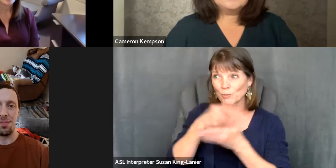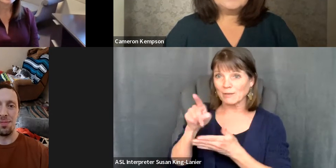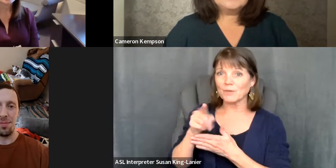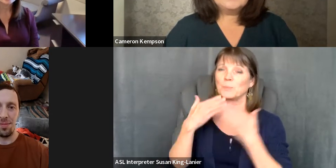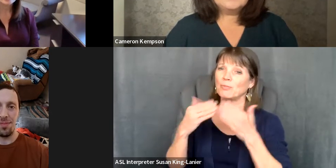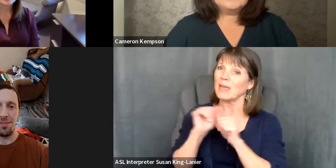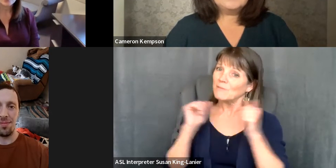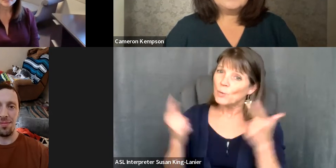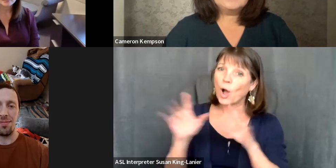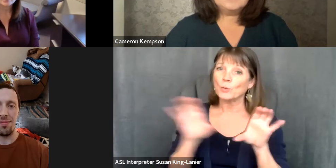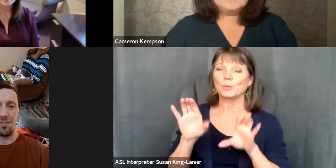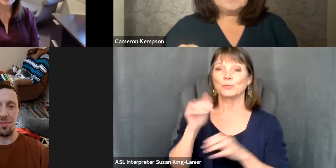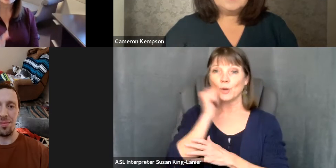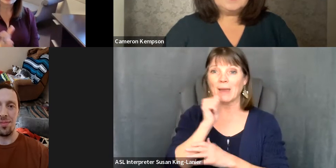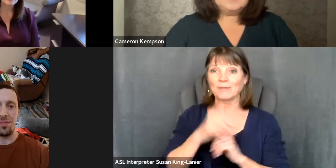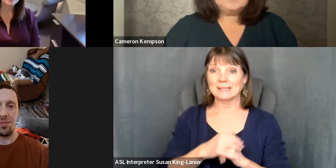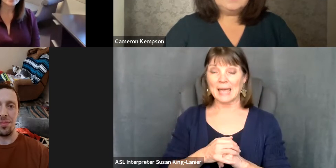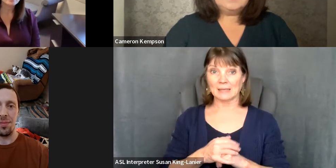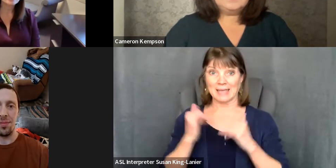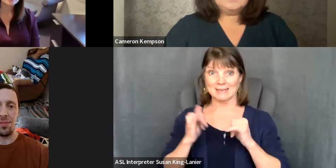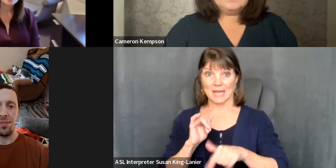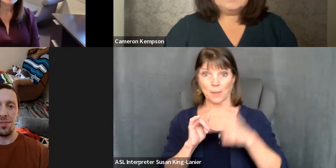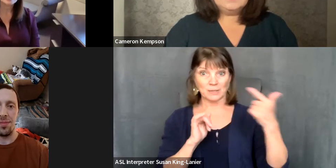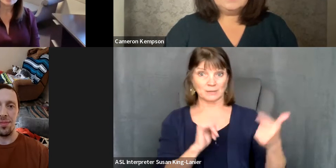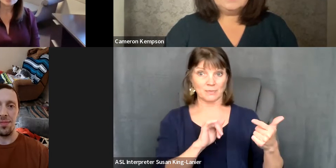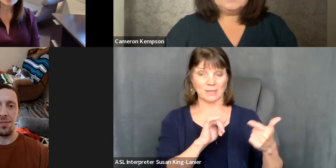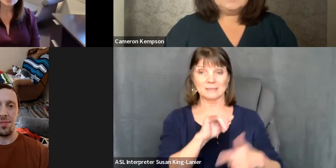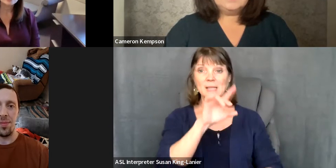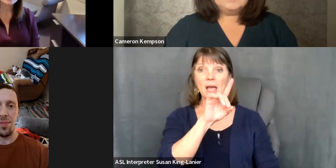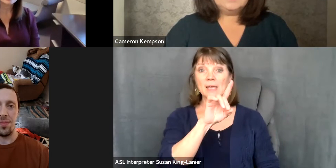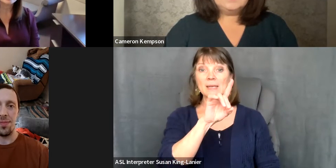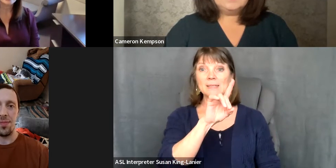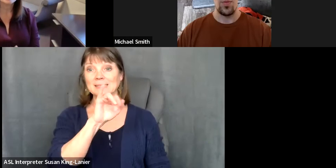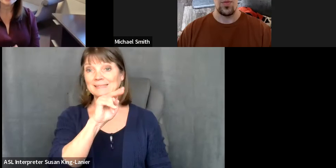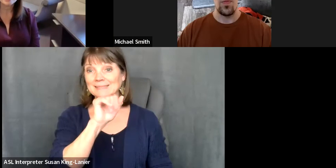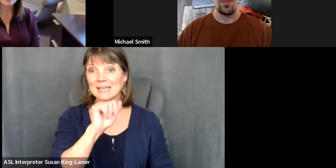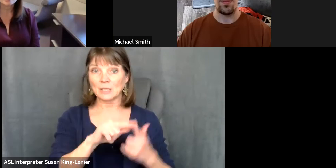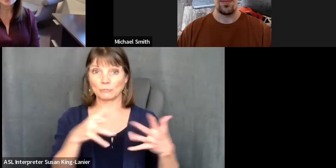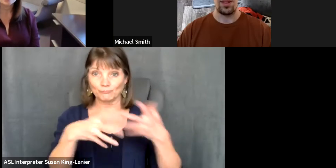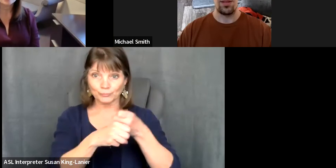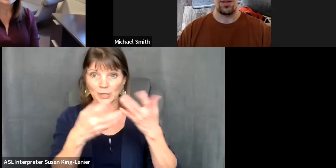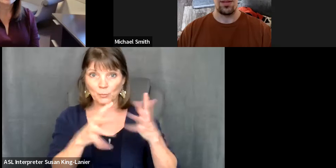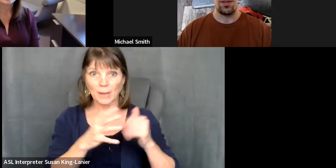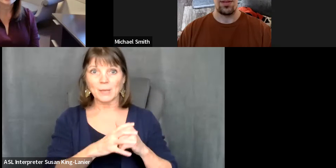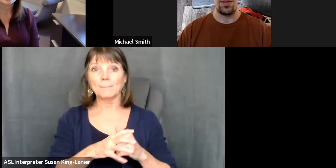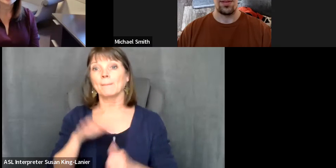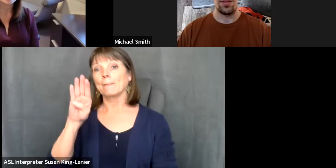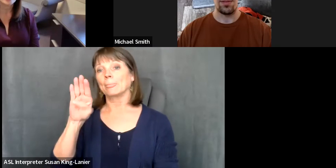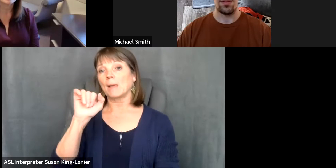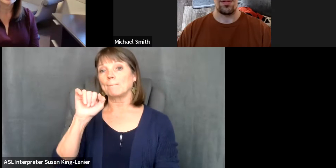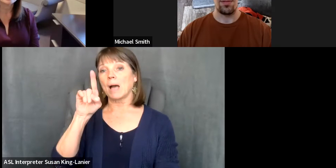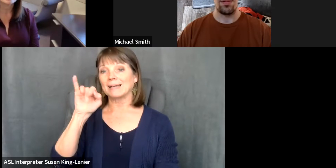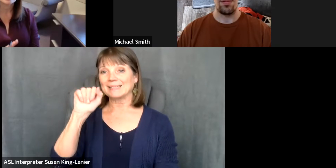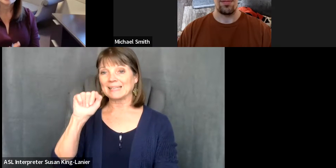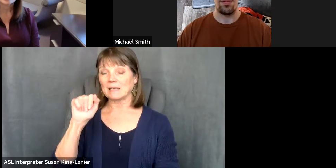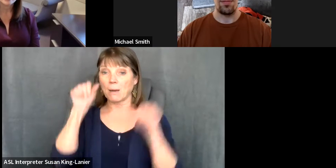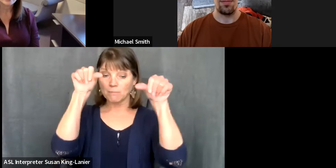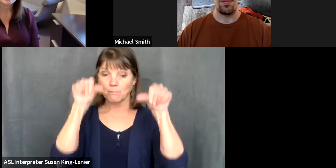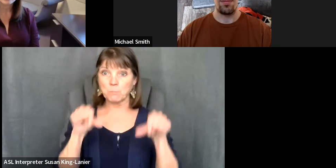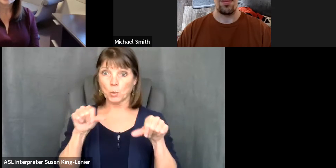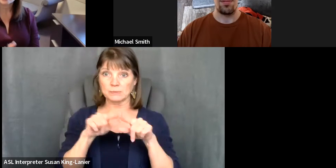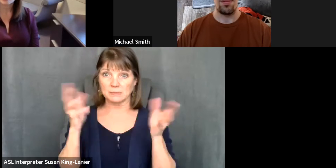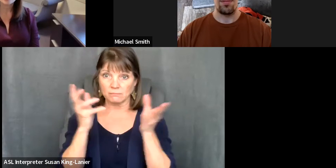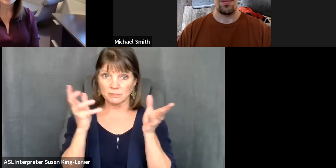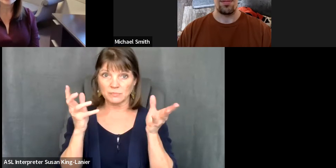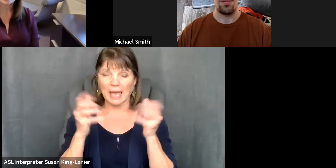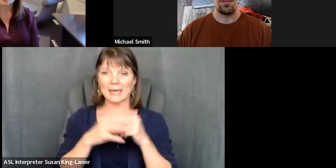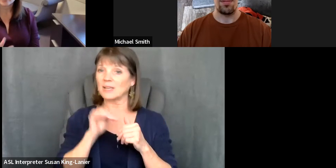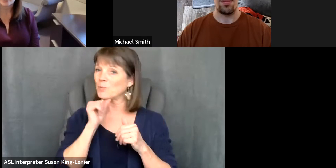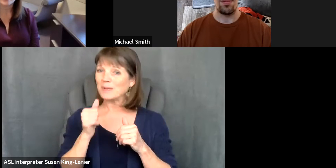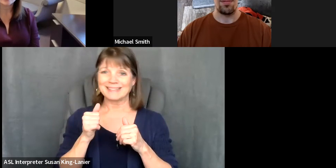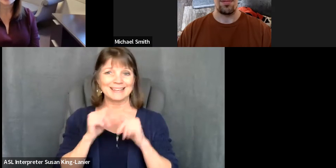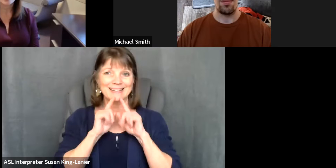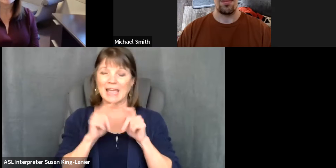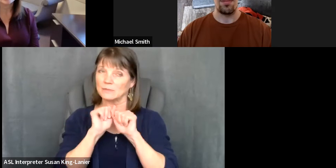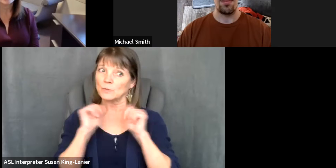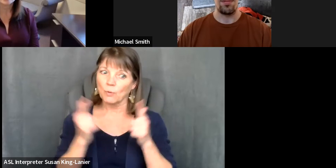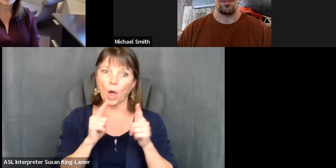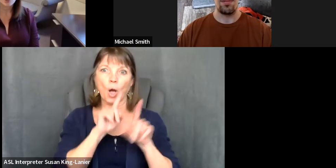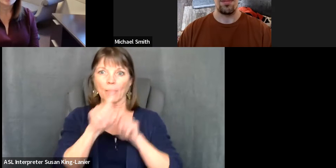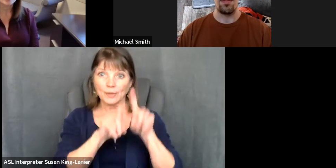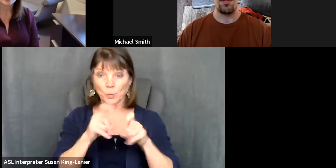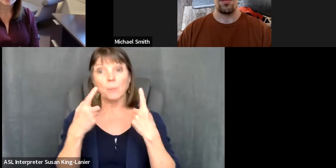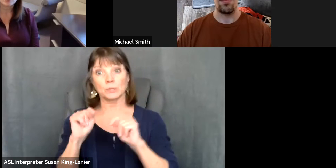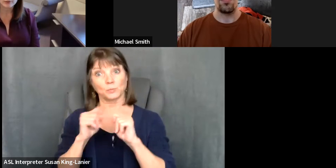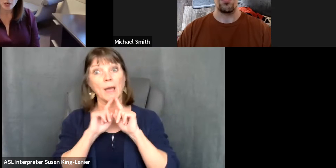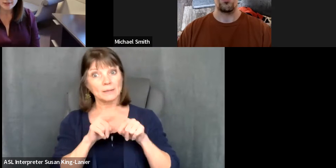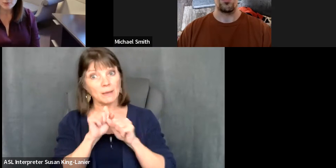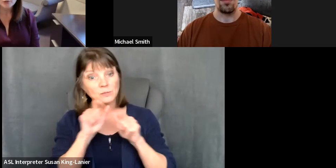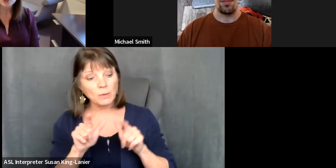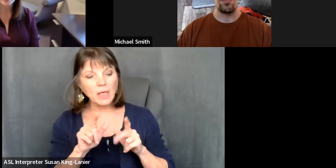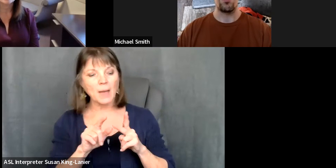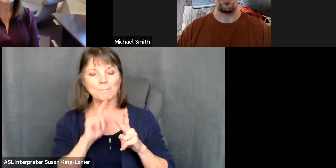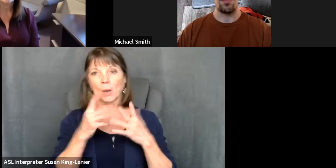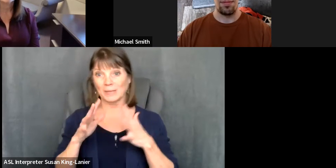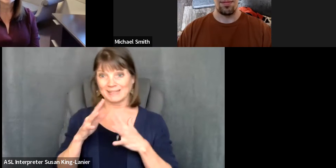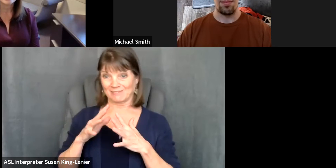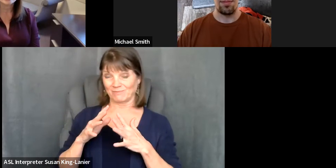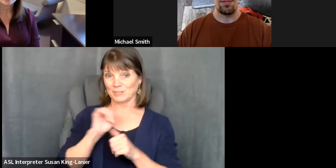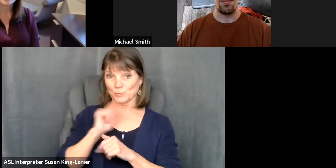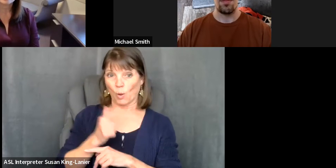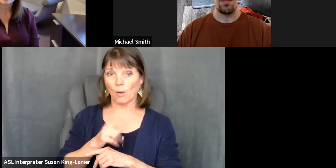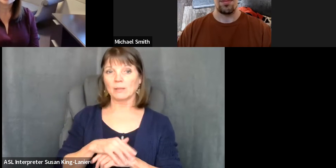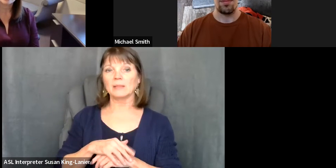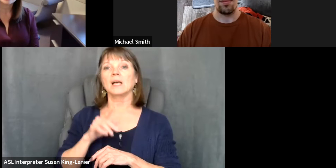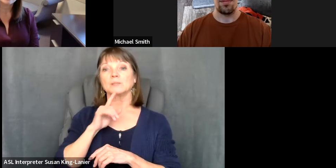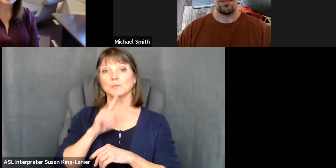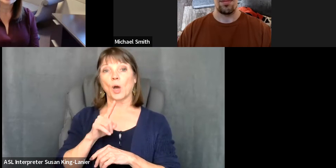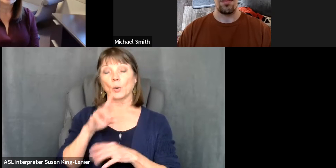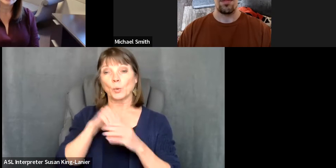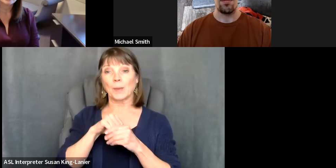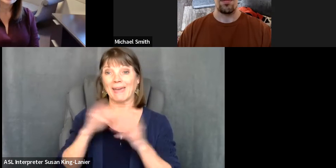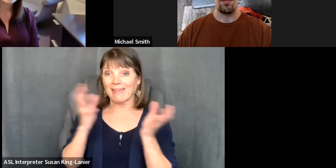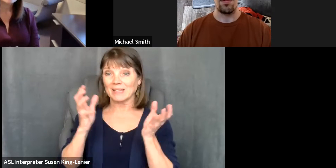Kelly Crosbie: I'm going to turn this over in one second, to do, not to wrap myself. But there's two things I want to say. The dia has posted some information in the chat because we had. We didn't get to all the questions we tried to live. The answer a lot, but we didn't get to them all, but know that we've gotten them all in the chat. We'll try to answer them in other things like the Advisory committee,